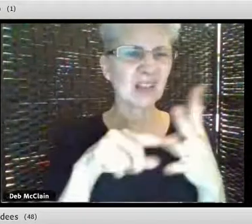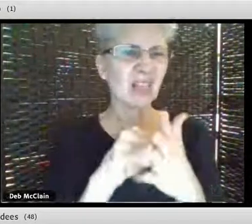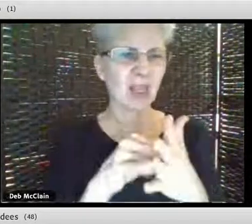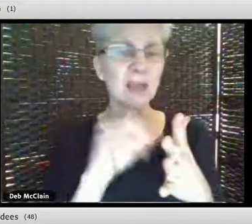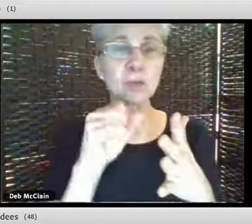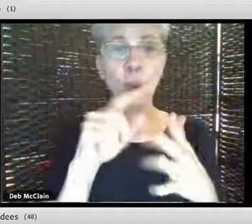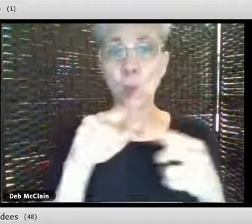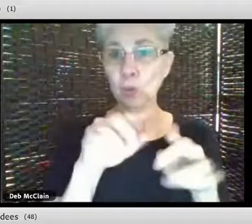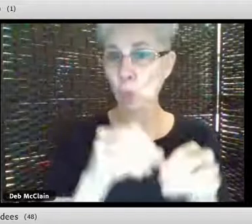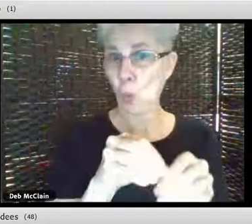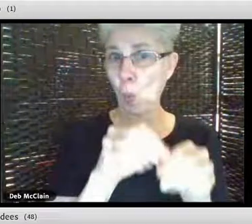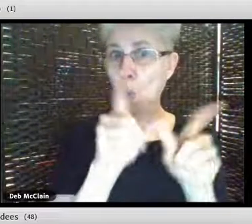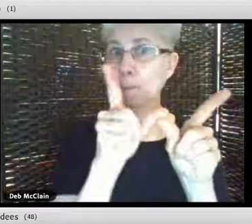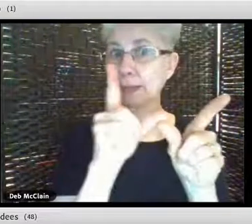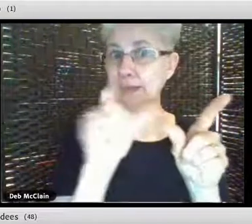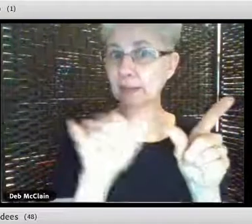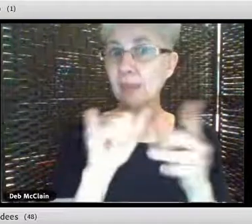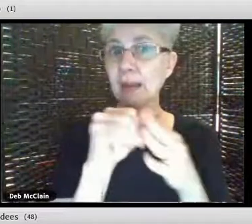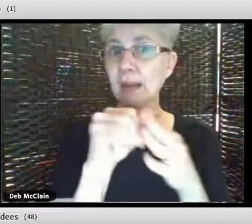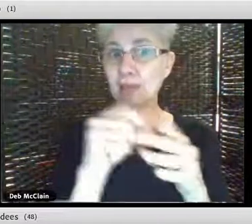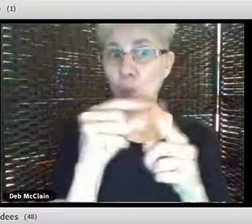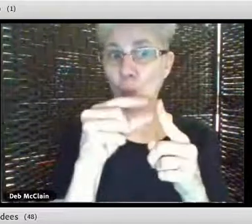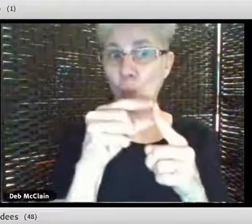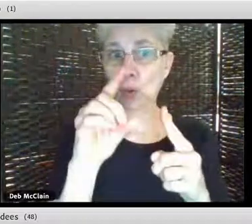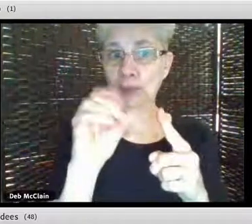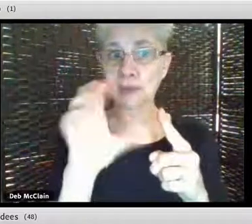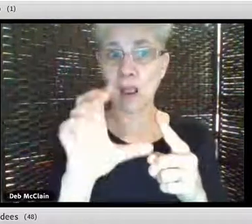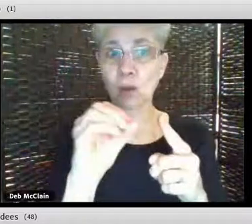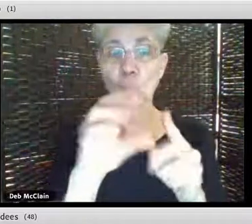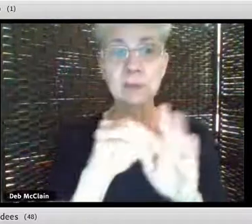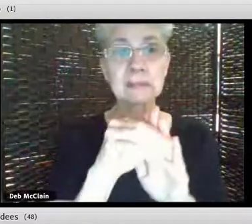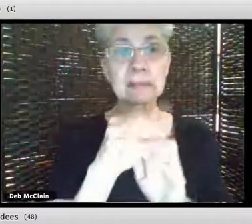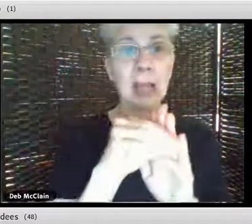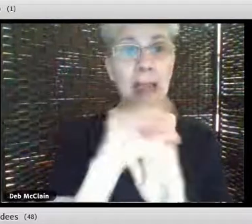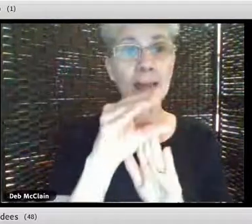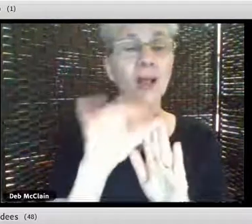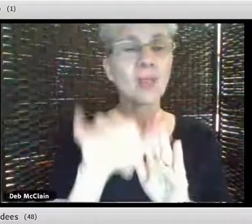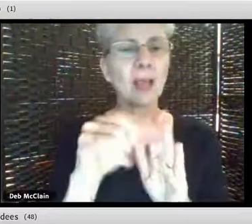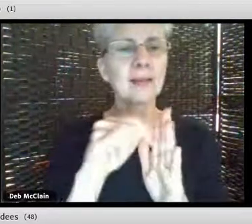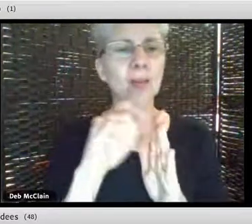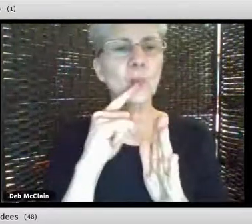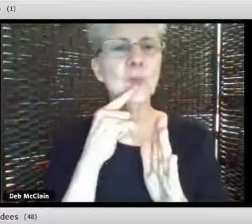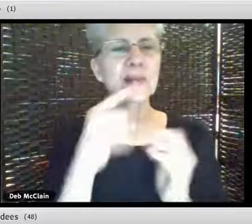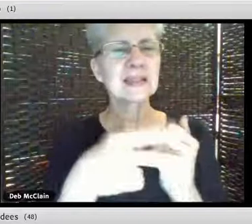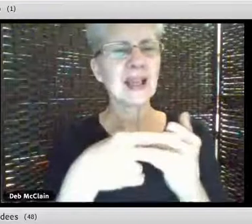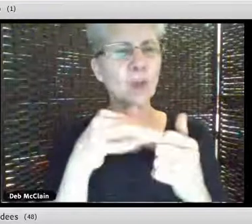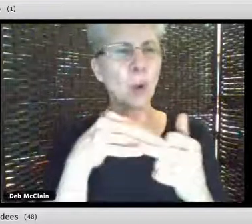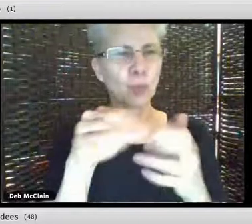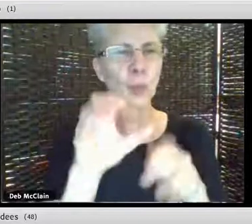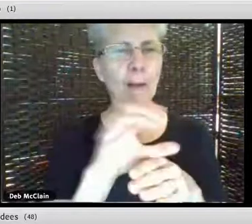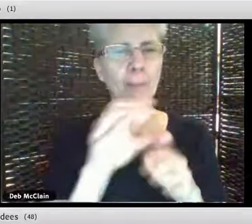and once you open something as a Word doc or a Slide, it will save it on your computer automatically.